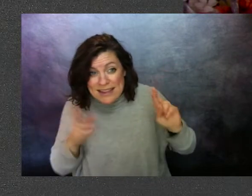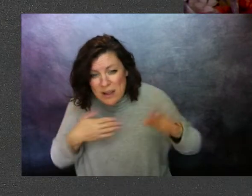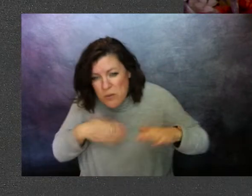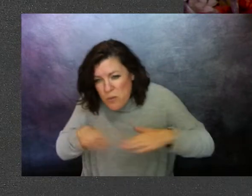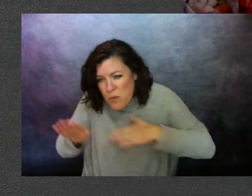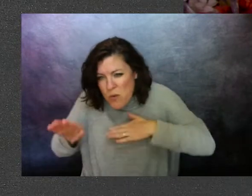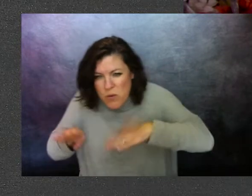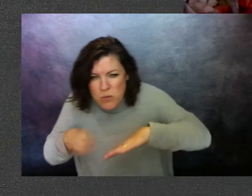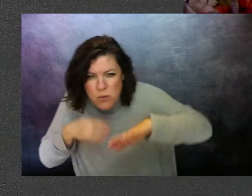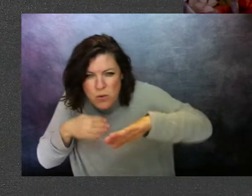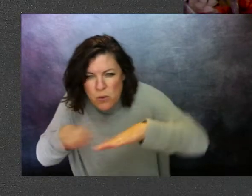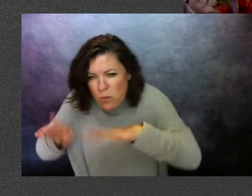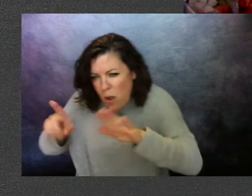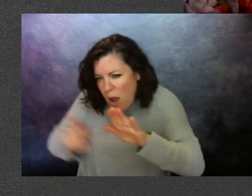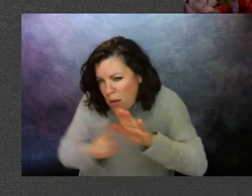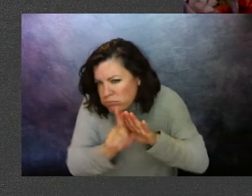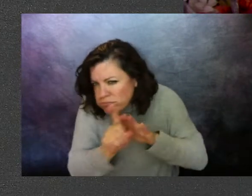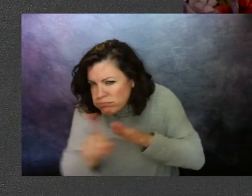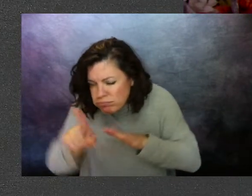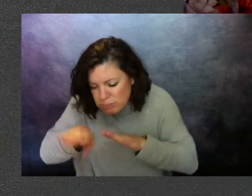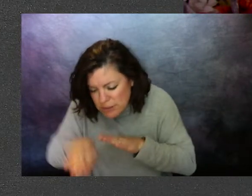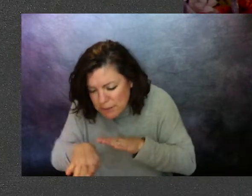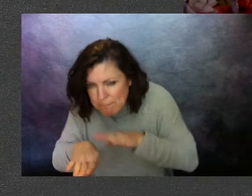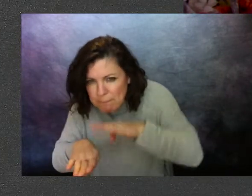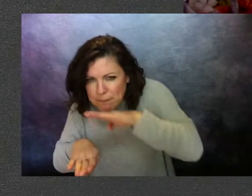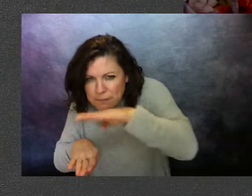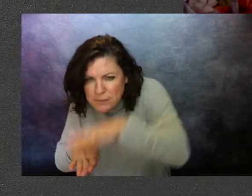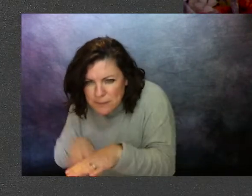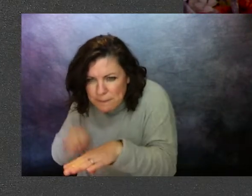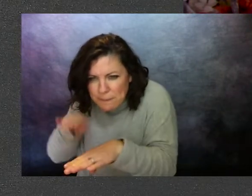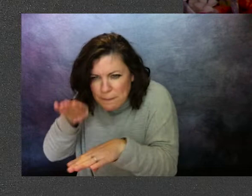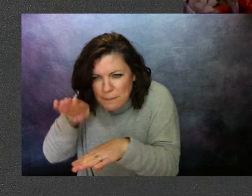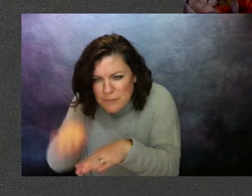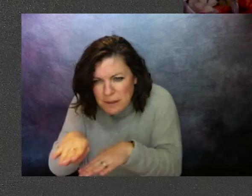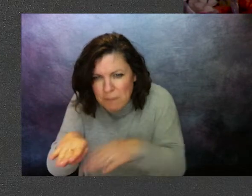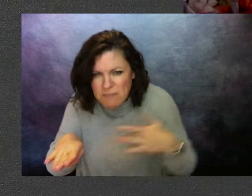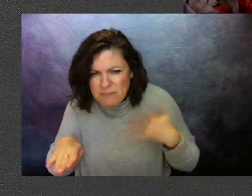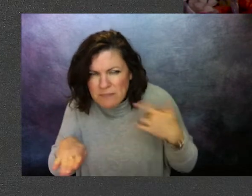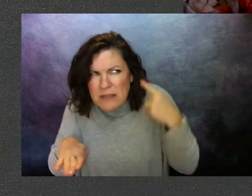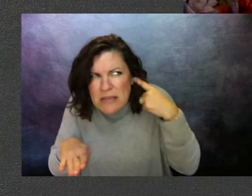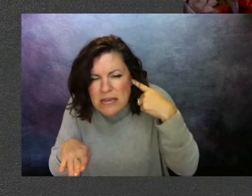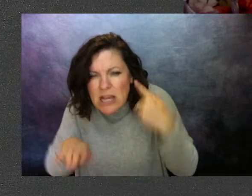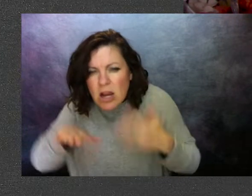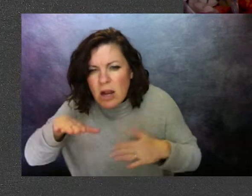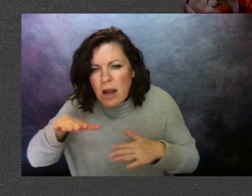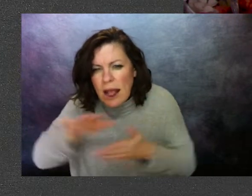a deep, dark forest. Step, step, squish, squish, shh.